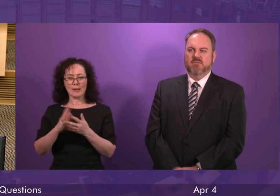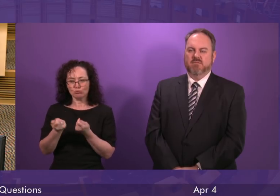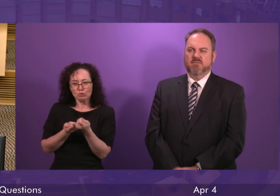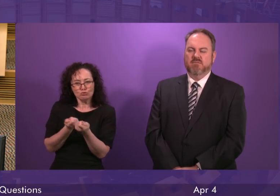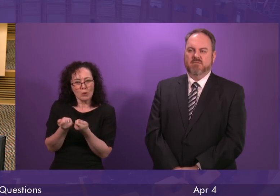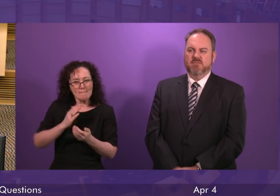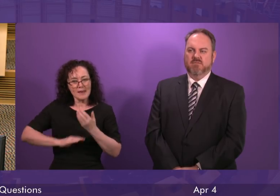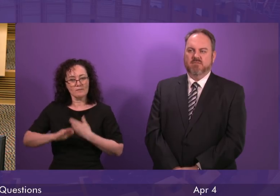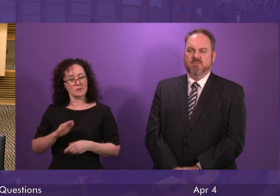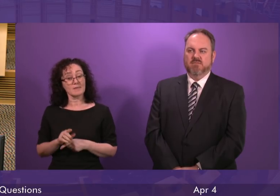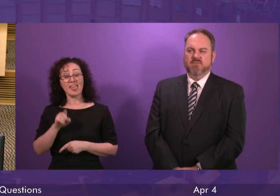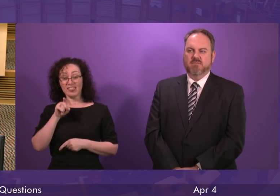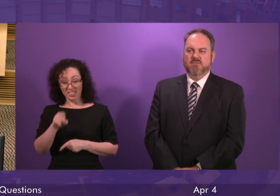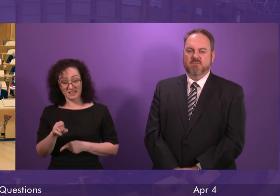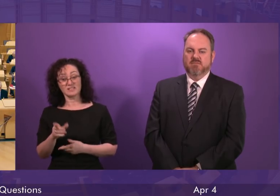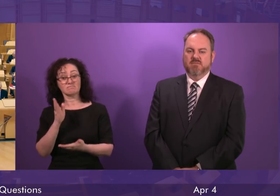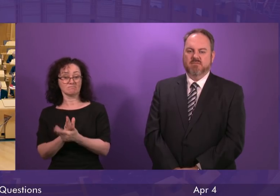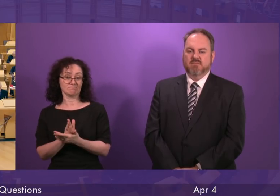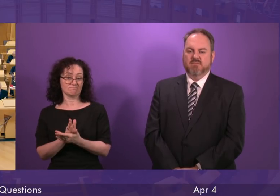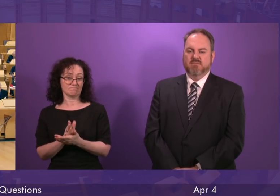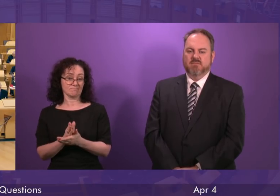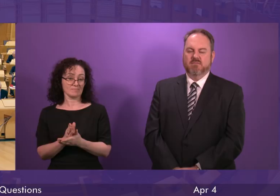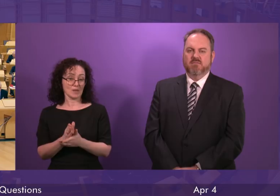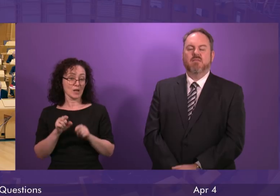and controlling behaviour are domestic abuse.